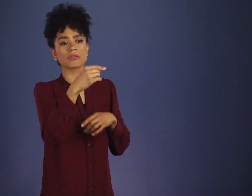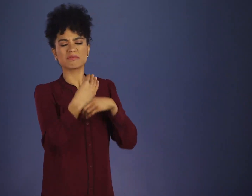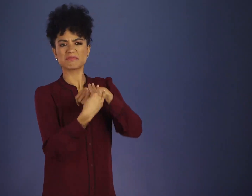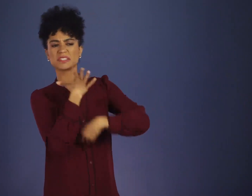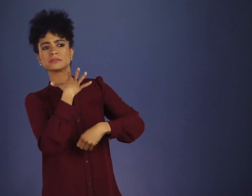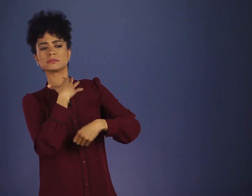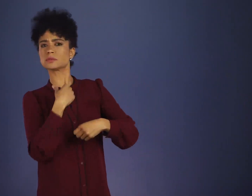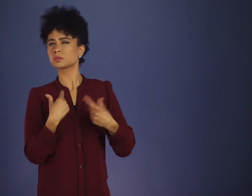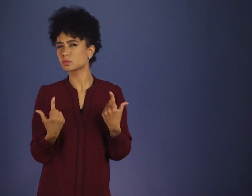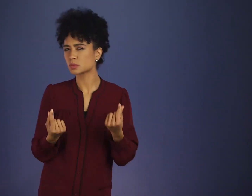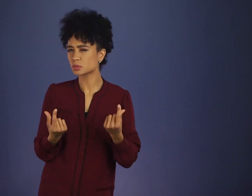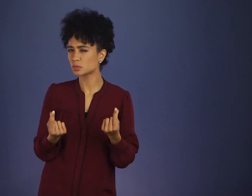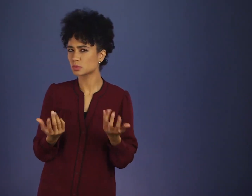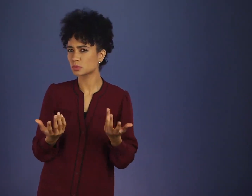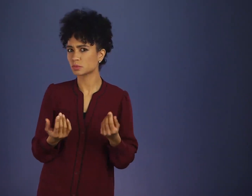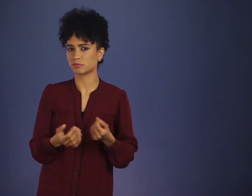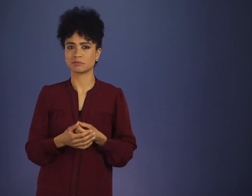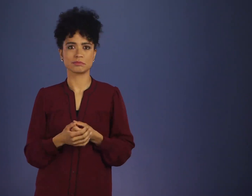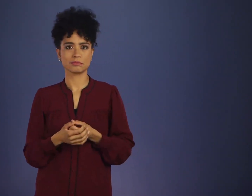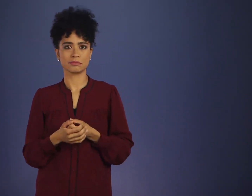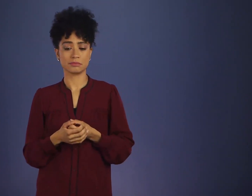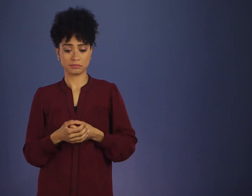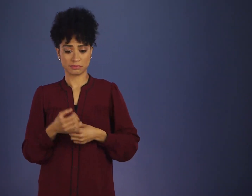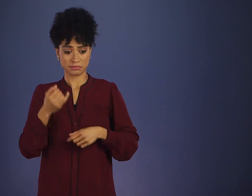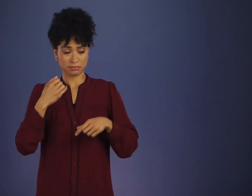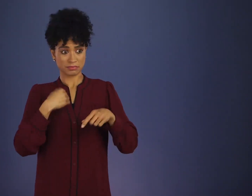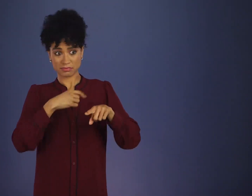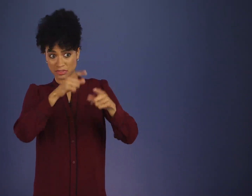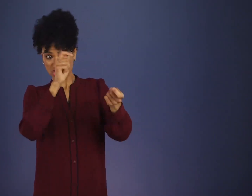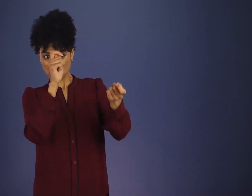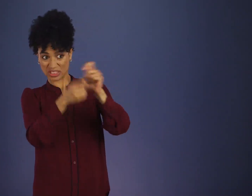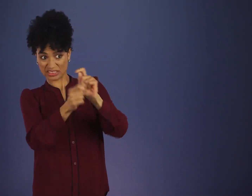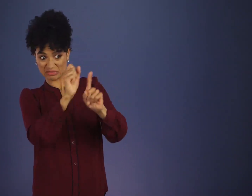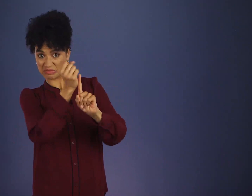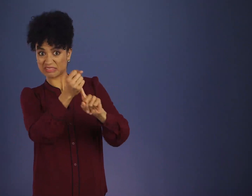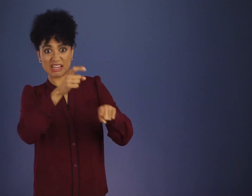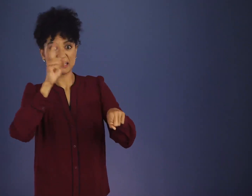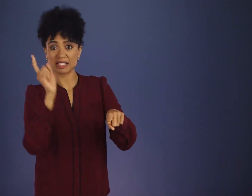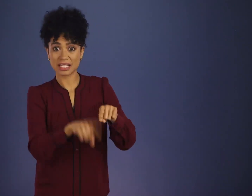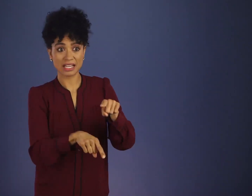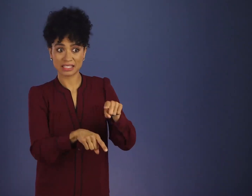And if the actions of others are part of the cause, what can I do about that?